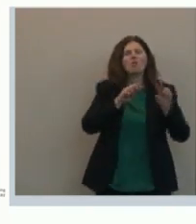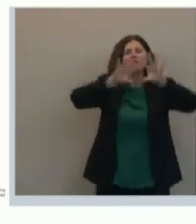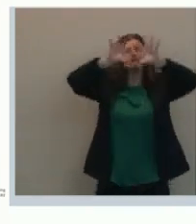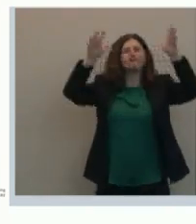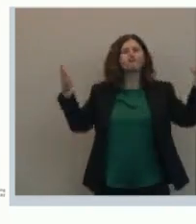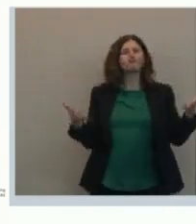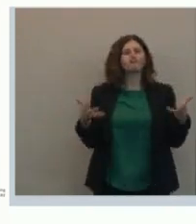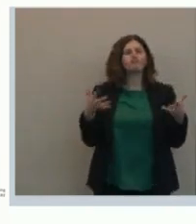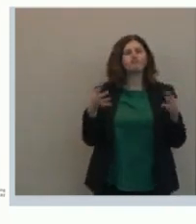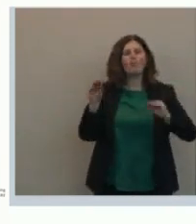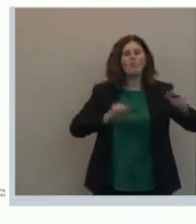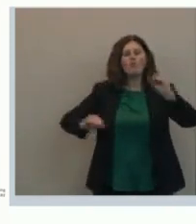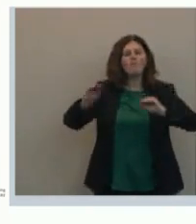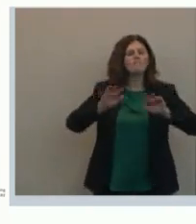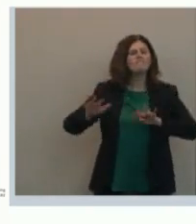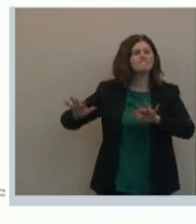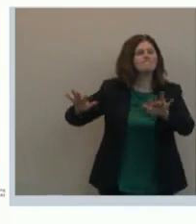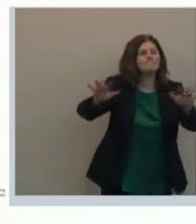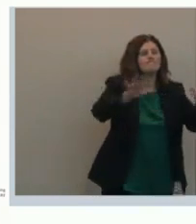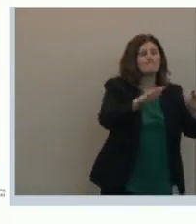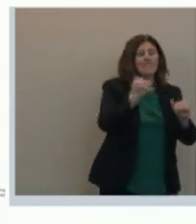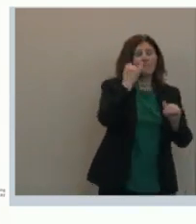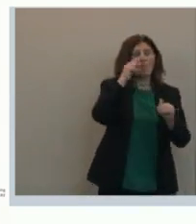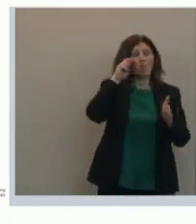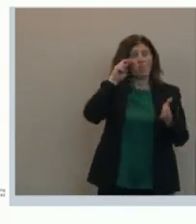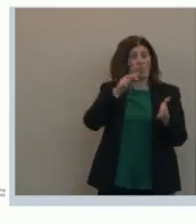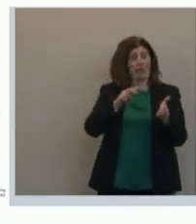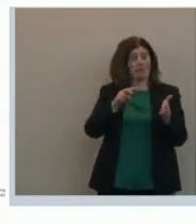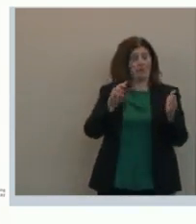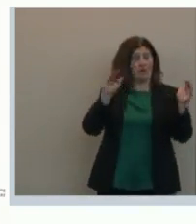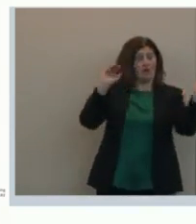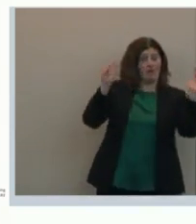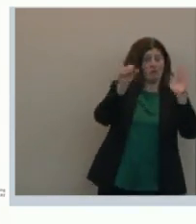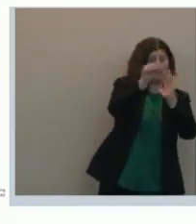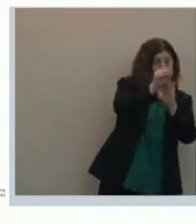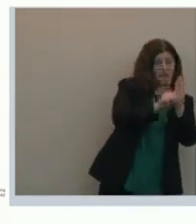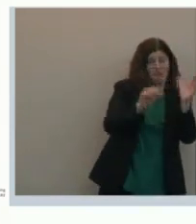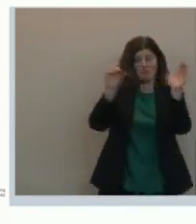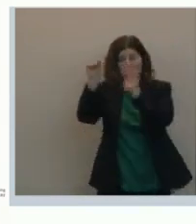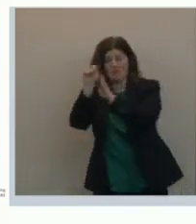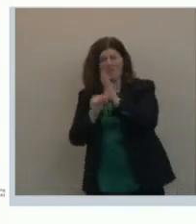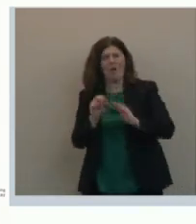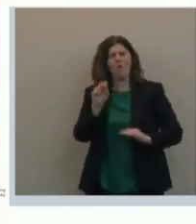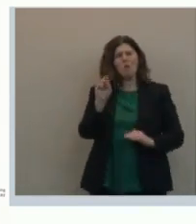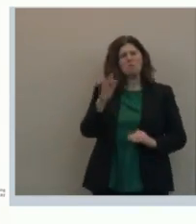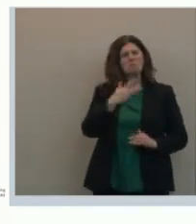THIS IS DATA IN VERY GOOD MILLIONS OF CELL PHONES.